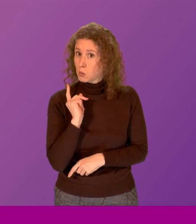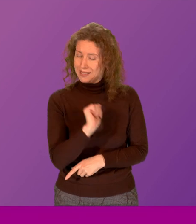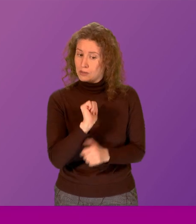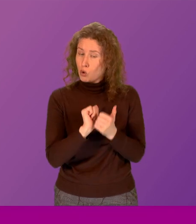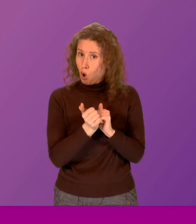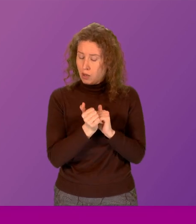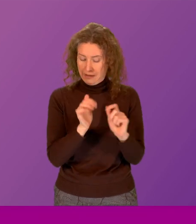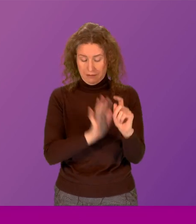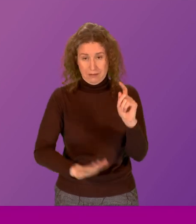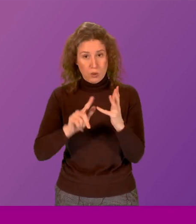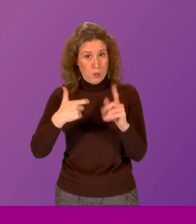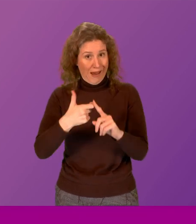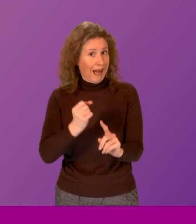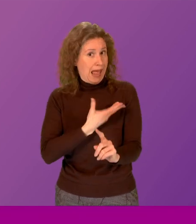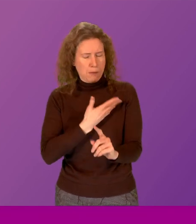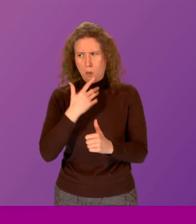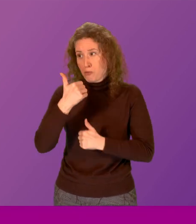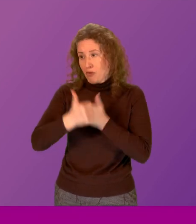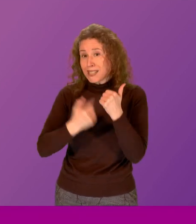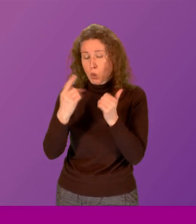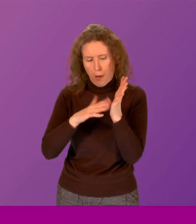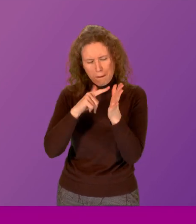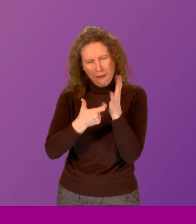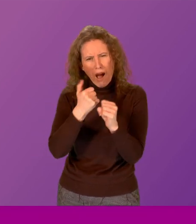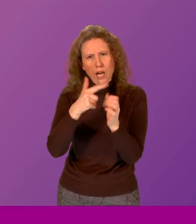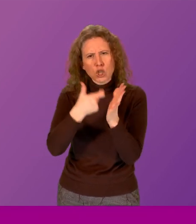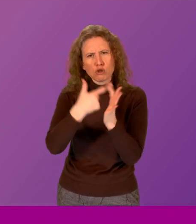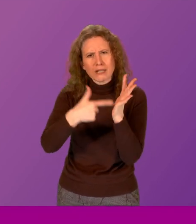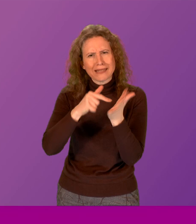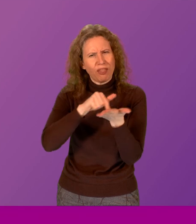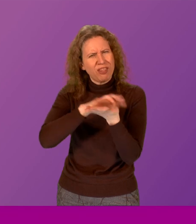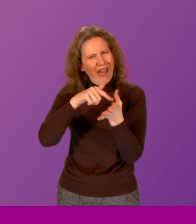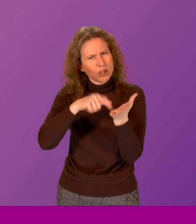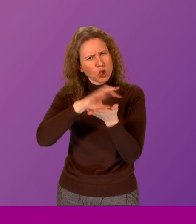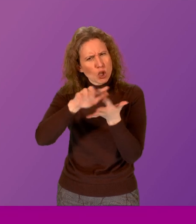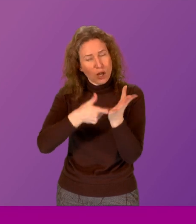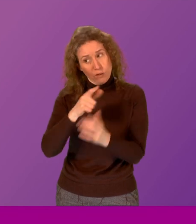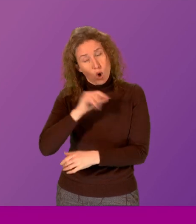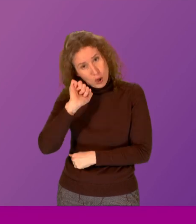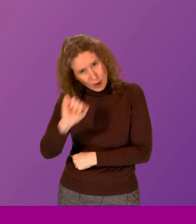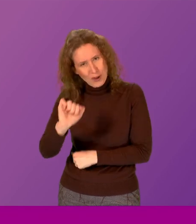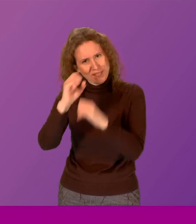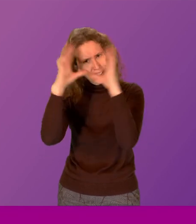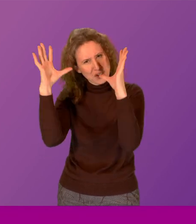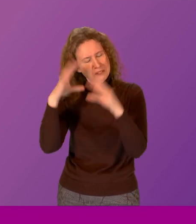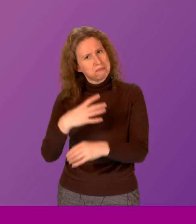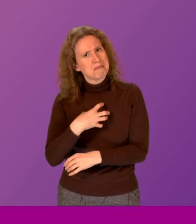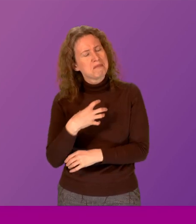UK Labour were praising Margaret Thatcher for her vision. I can stand here and say that, in